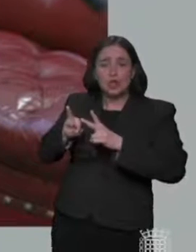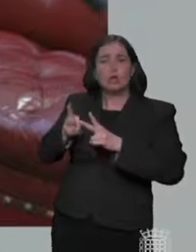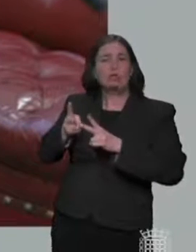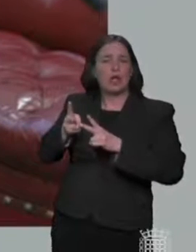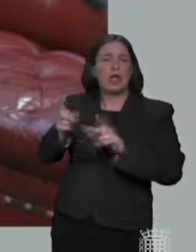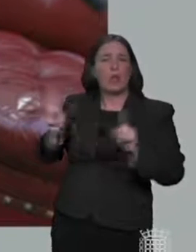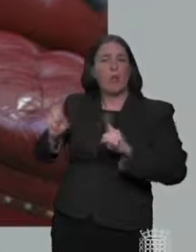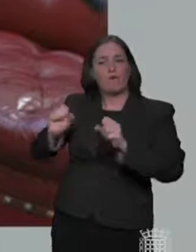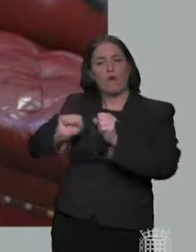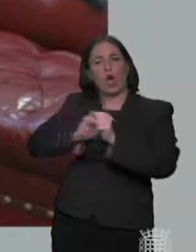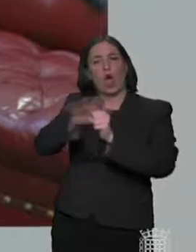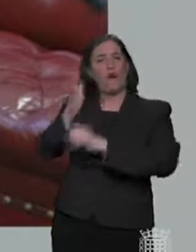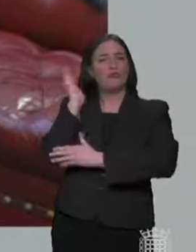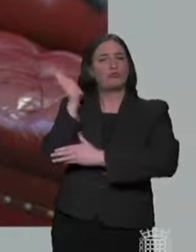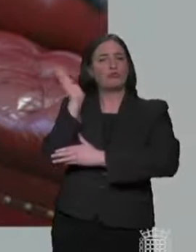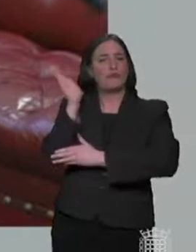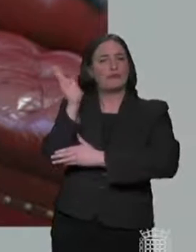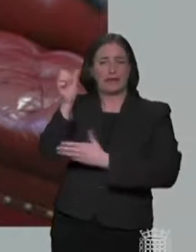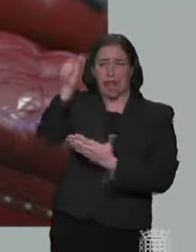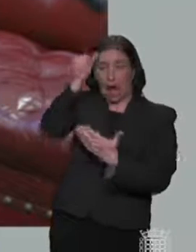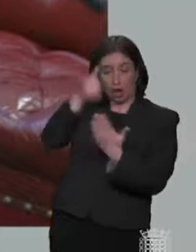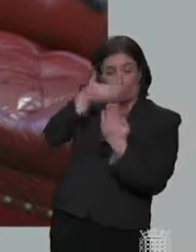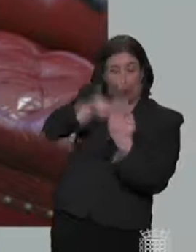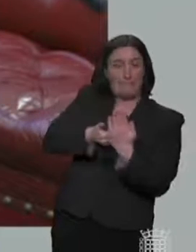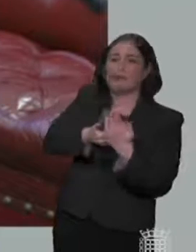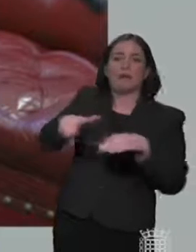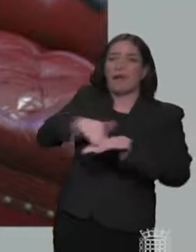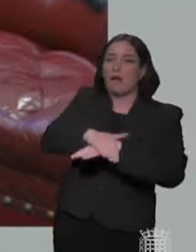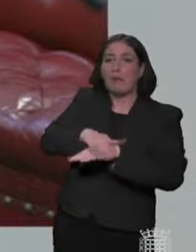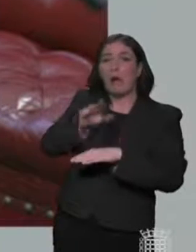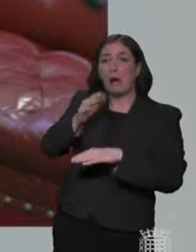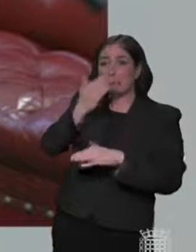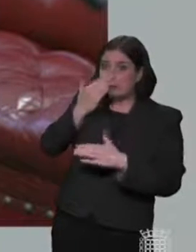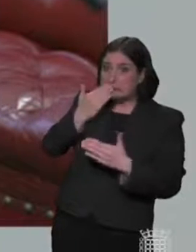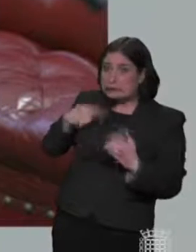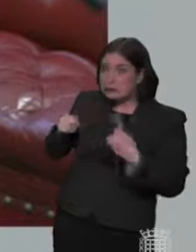the scope of the bill but with the commitment that we're seeing in the chamber today i hope that that